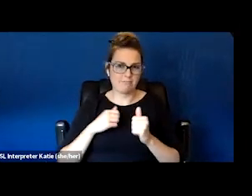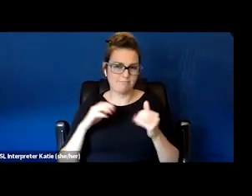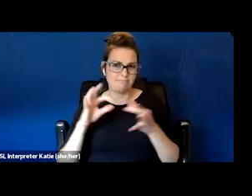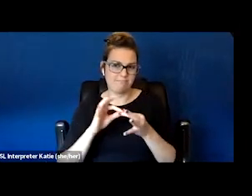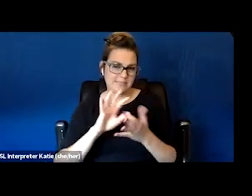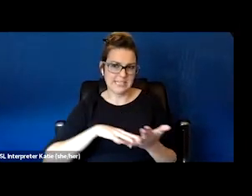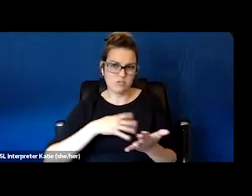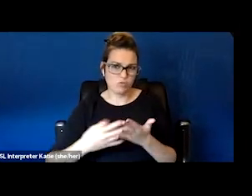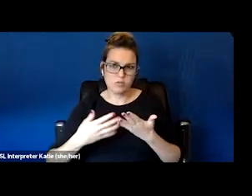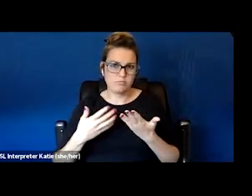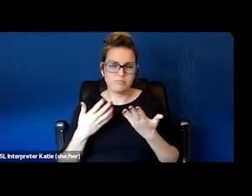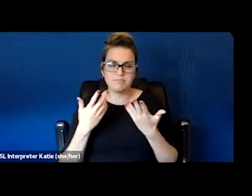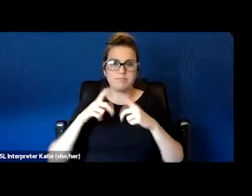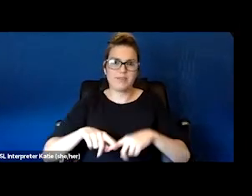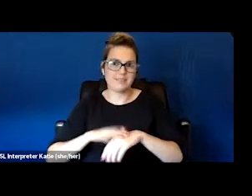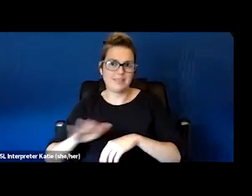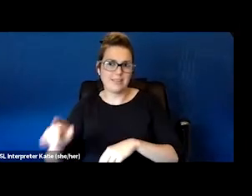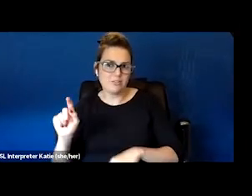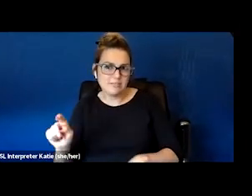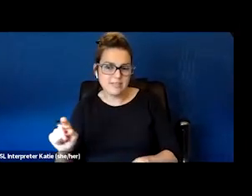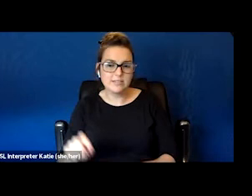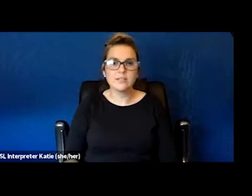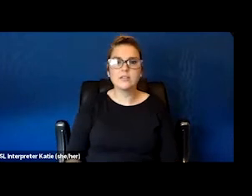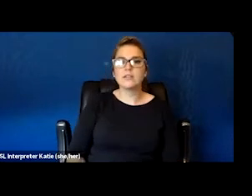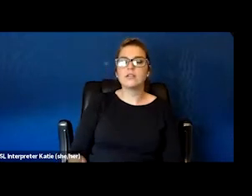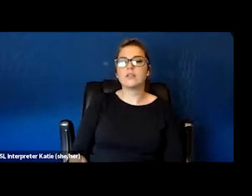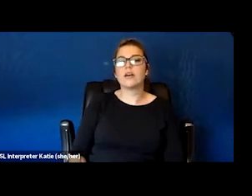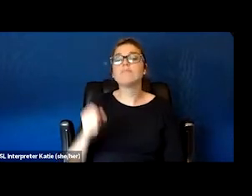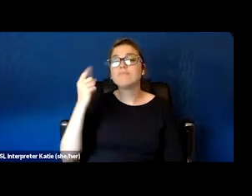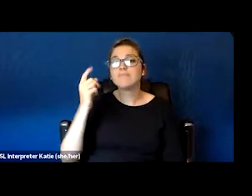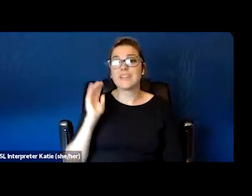access our system the same way that anyone else would. And same thing with Behavioral Health,